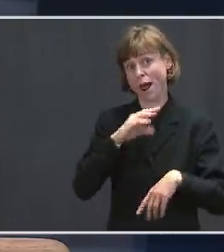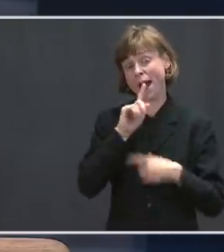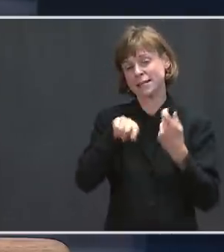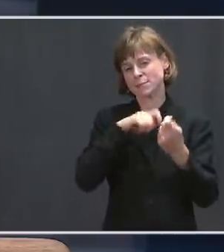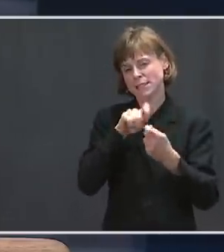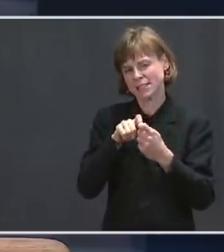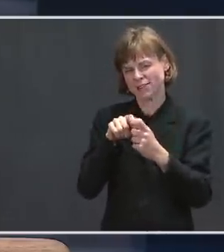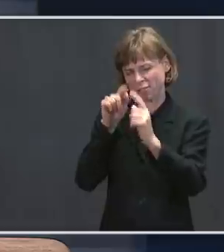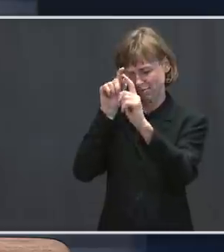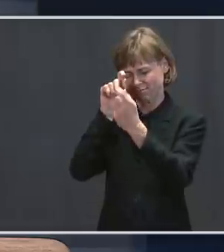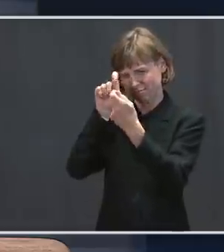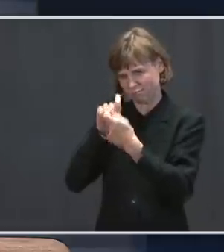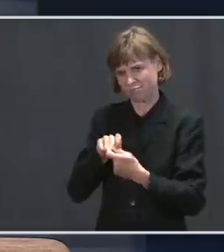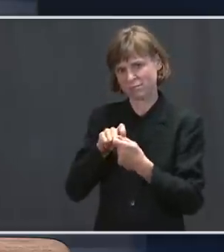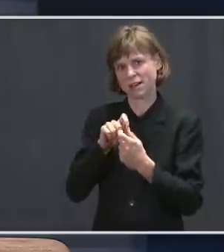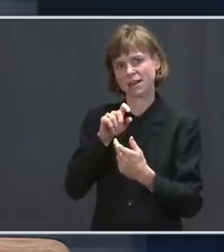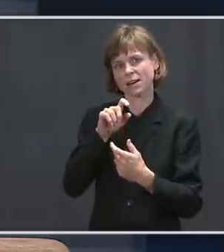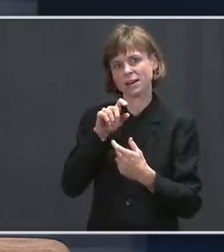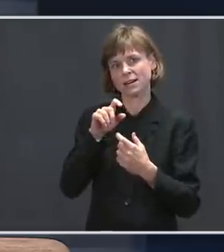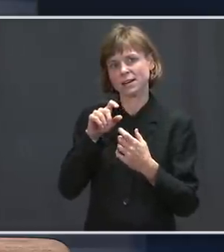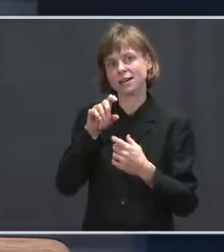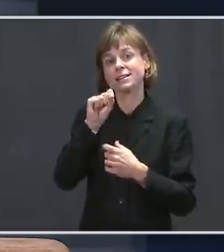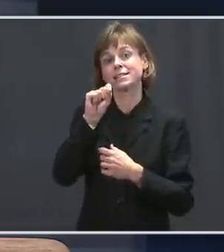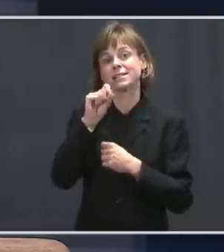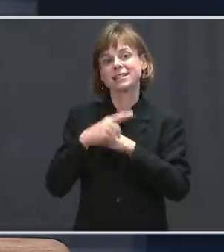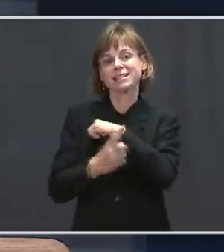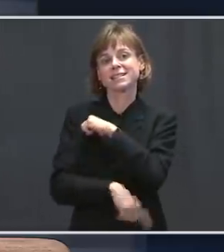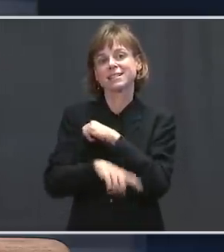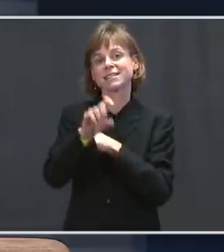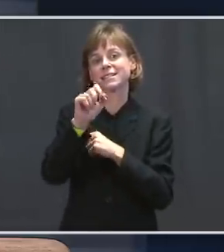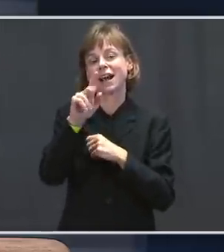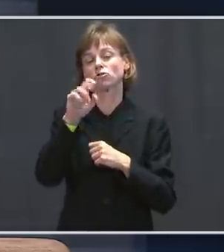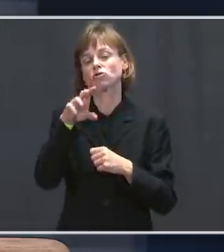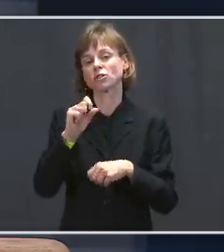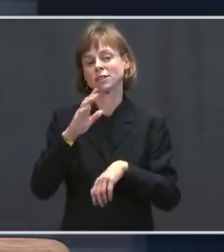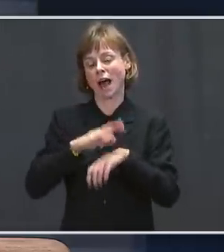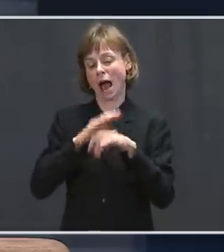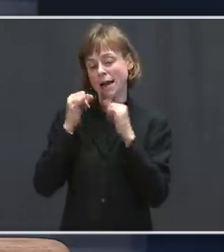both on individuals and on entities controlled by the military that enrich the military.